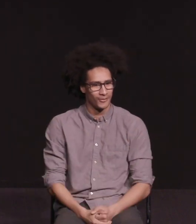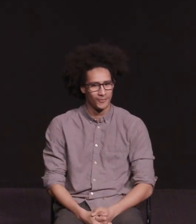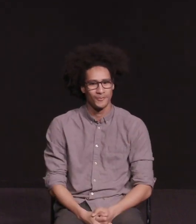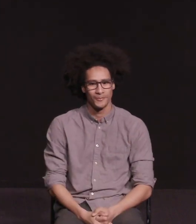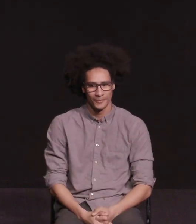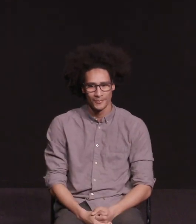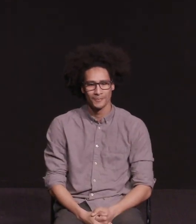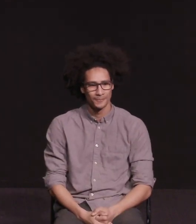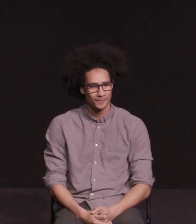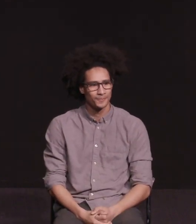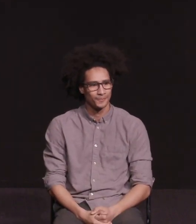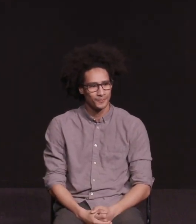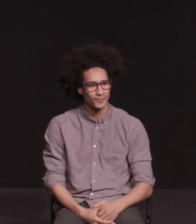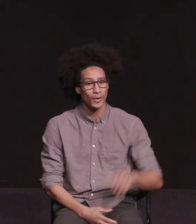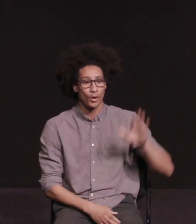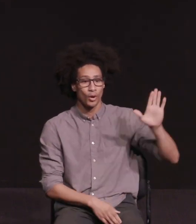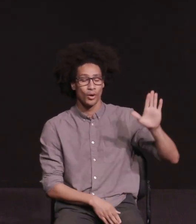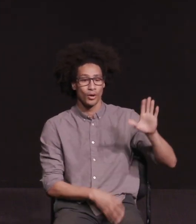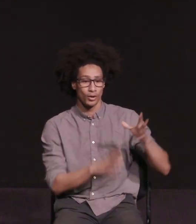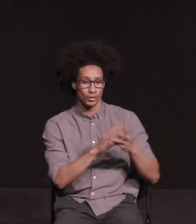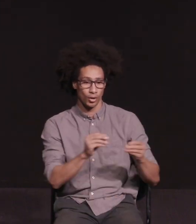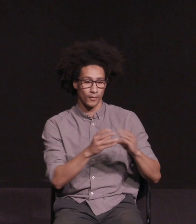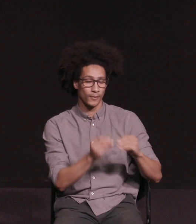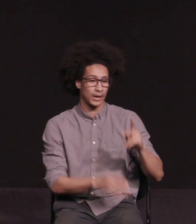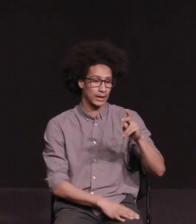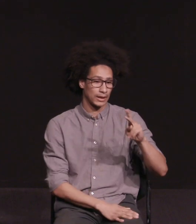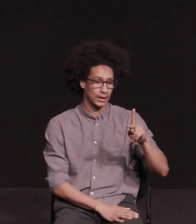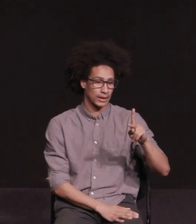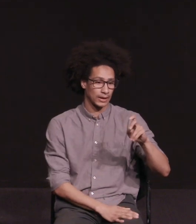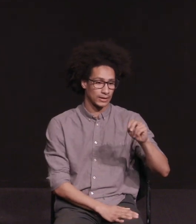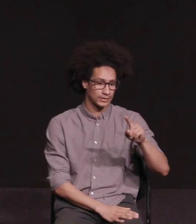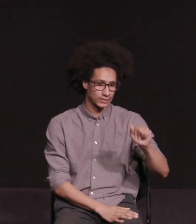Her novel pens a lyrical, accessible, historical,